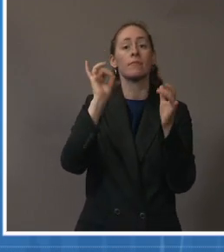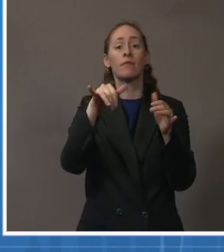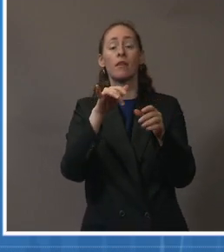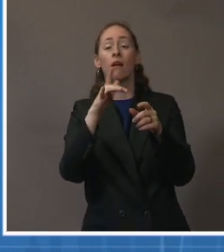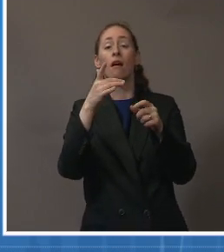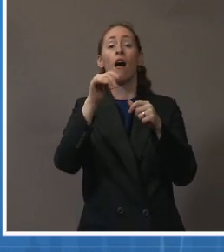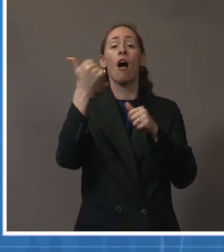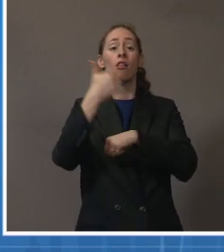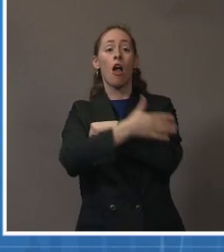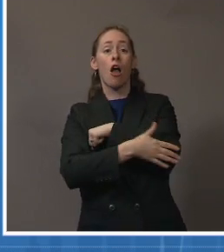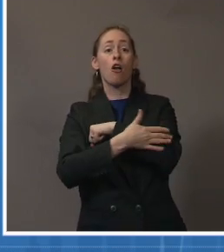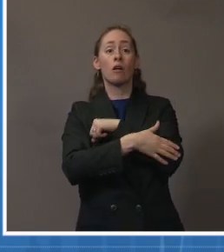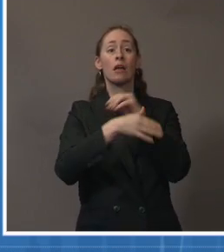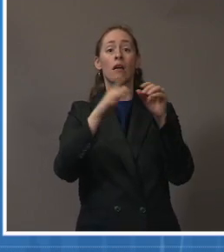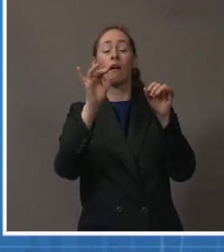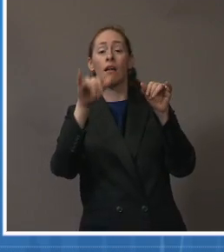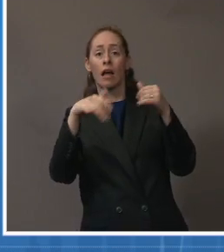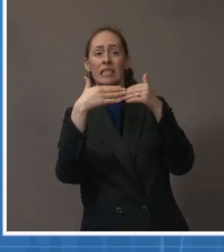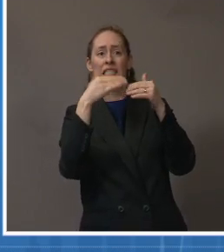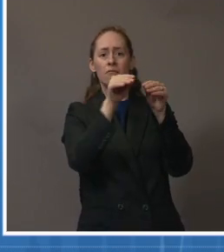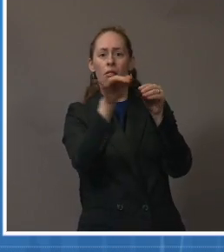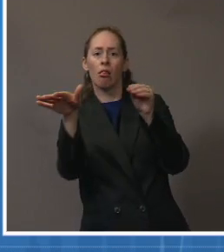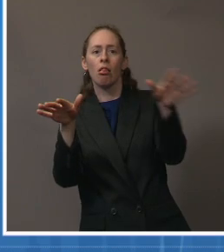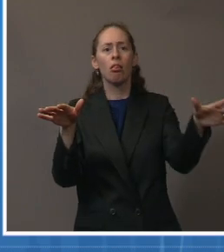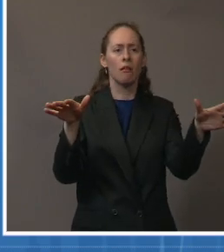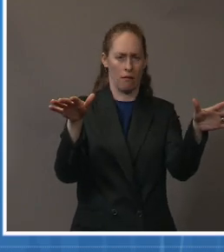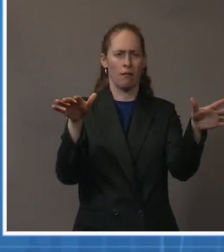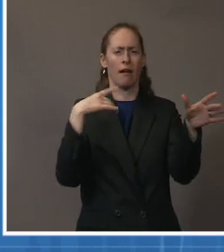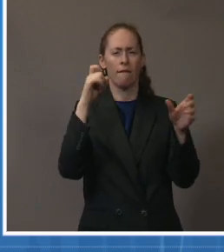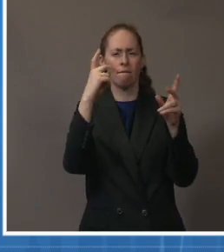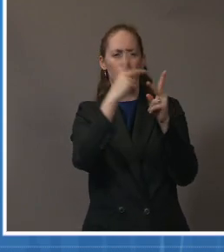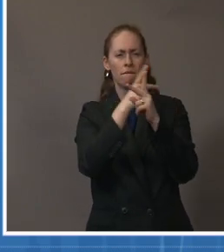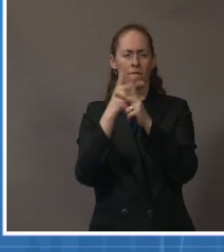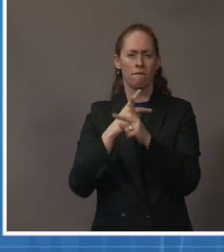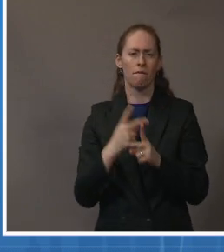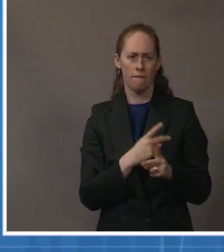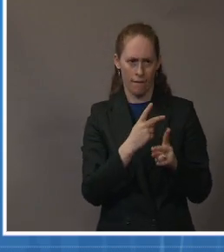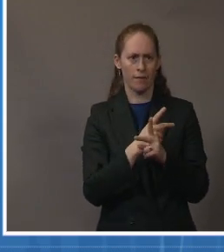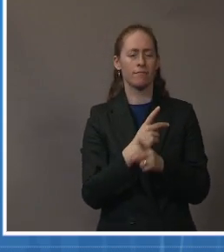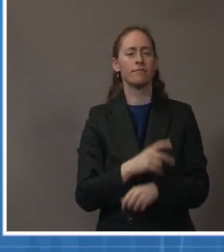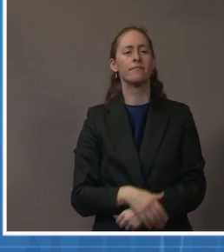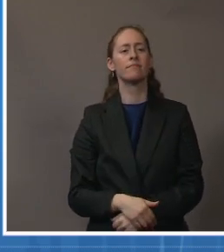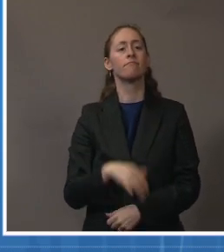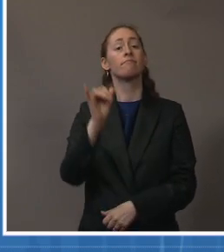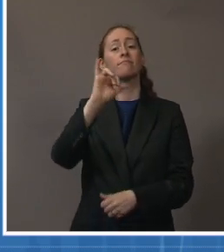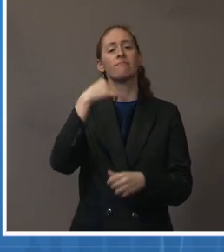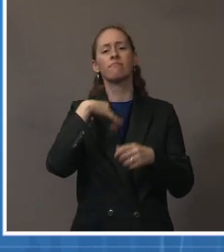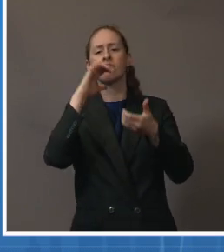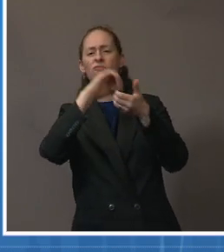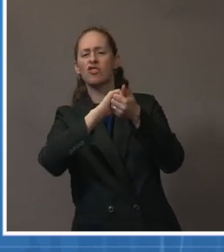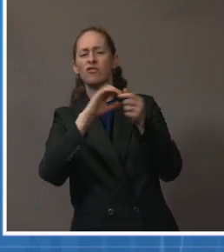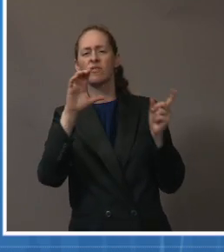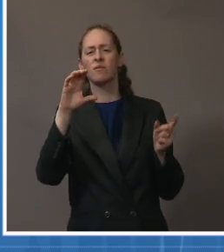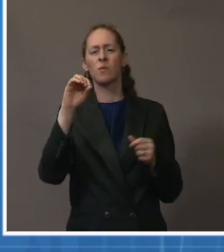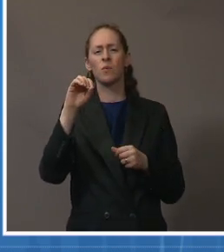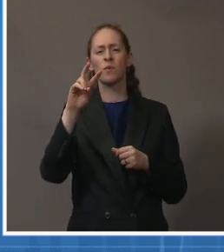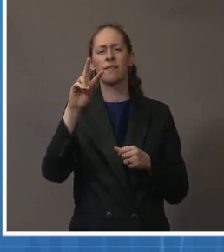of these vaccines through COVAX. This will maximize the number of vaccines available equitably for all countries